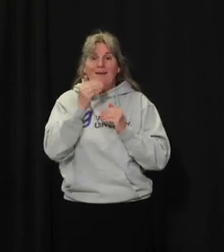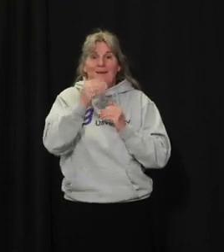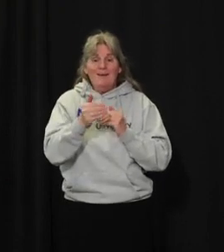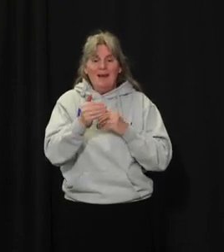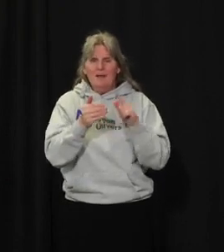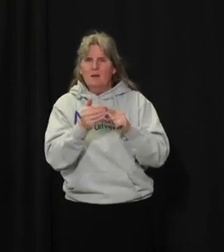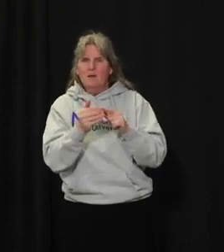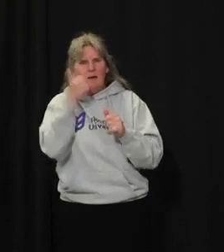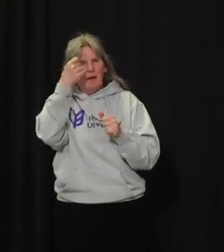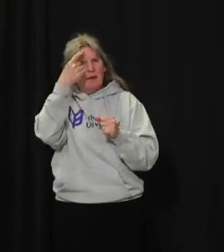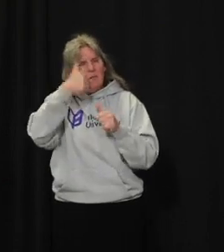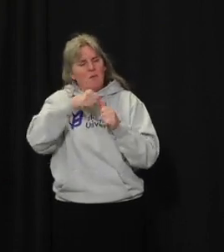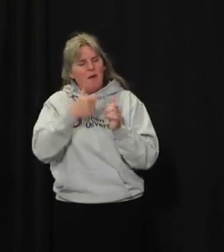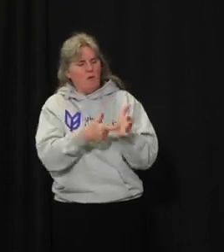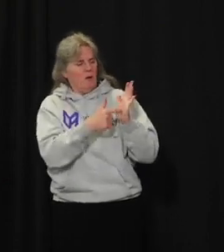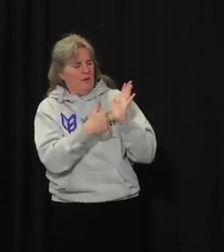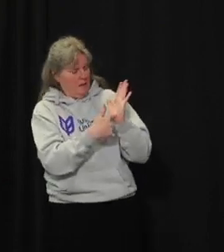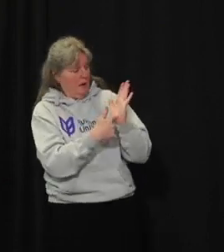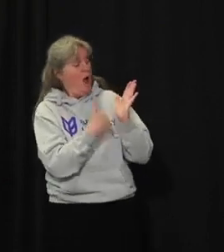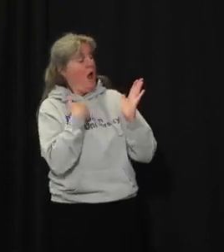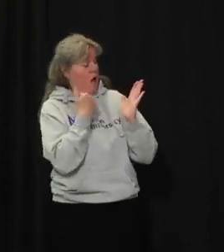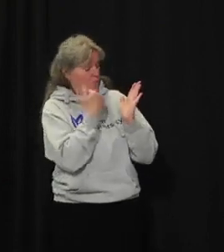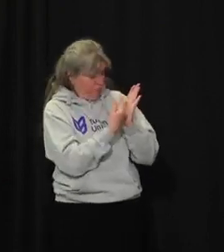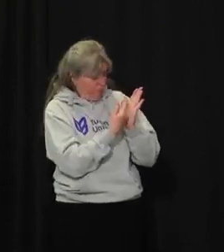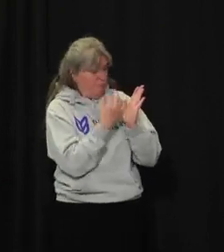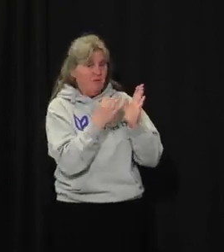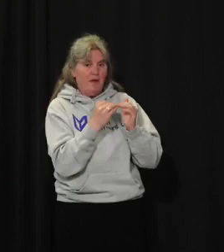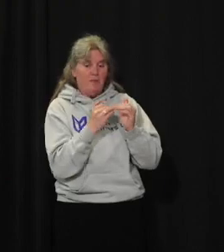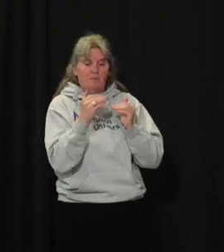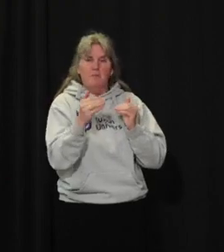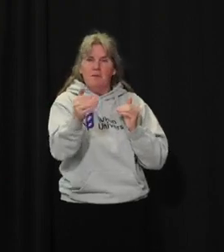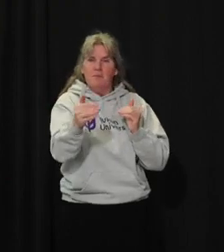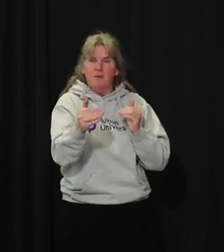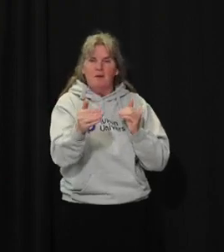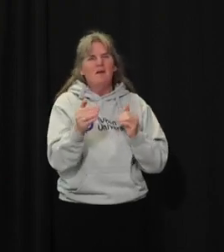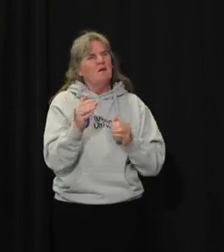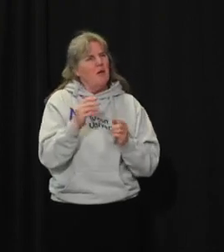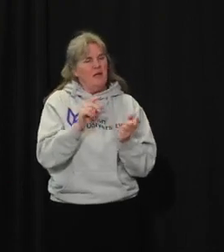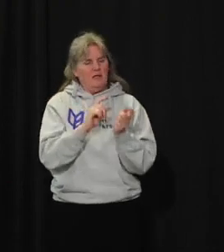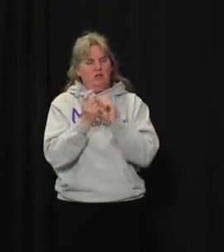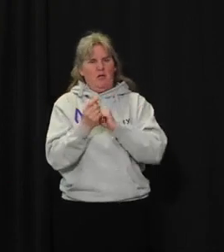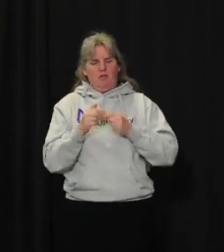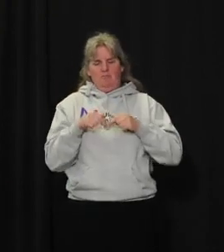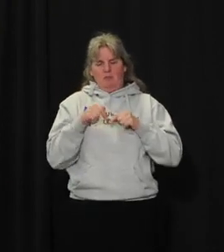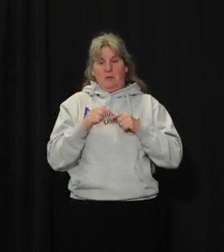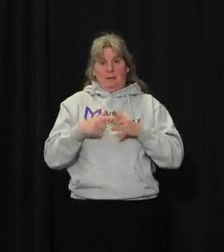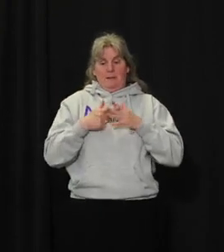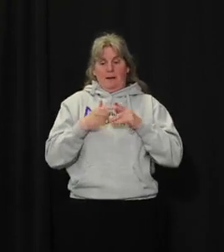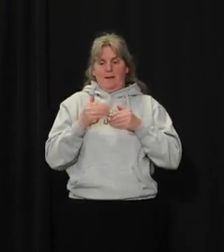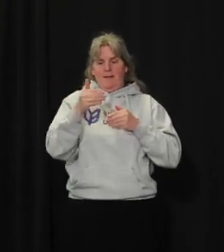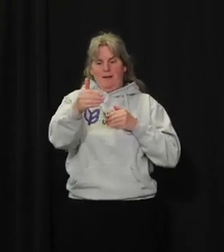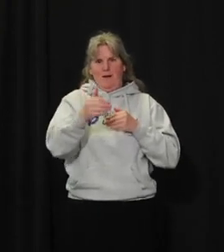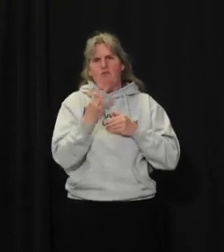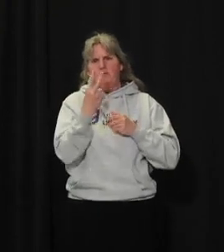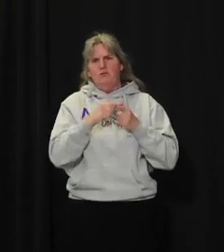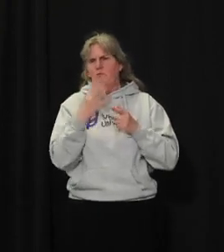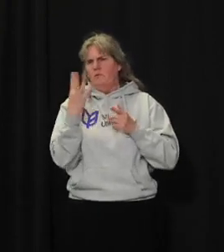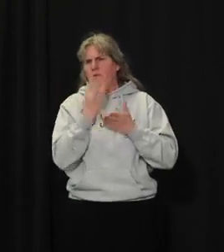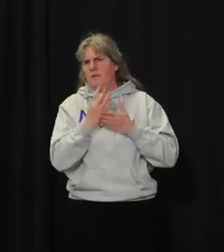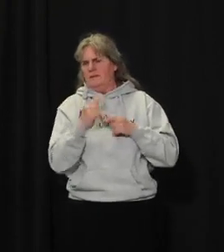happen when the criteria are met. We have a transition period of two to four weeks which will be applied to inform Yukoners of